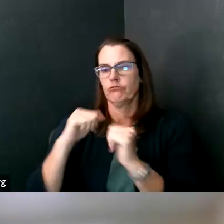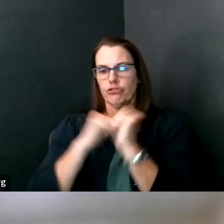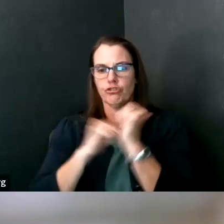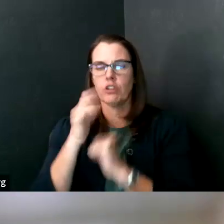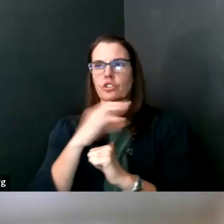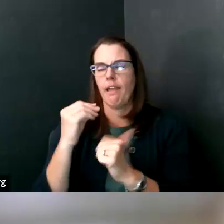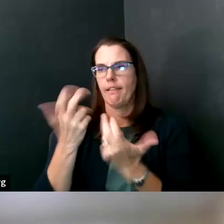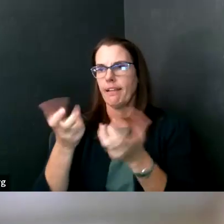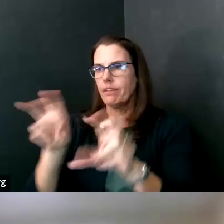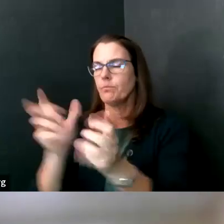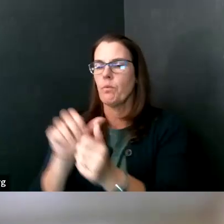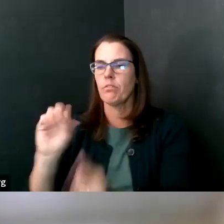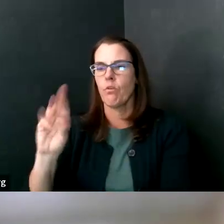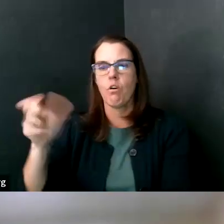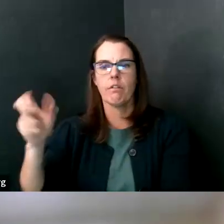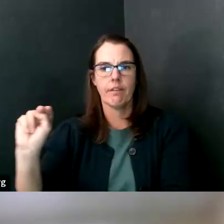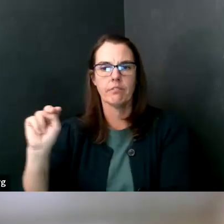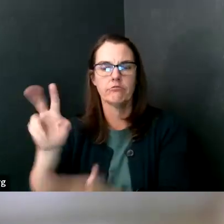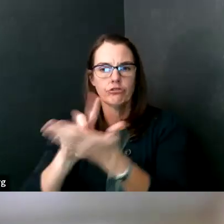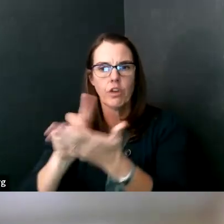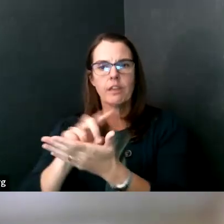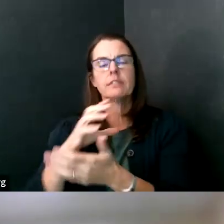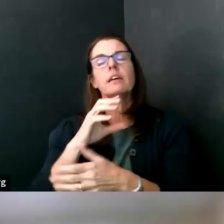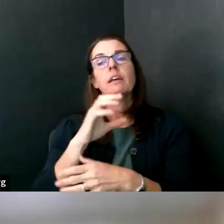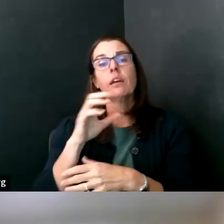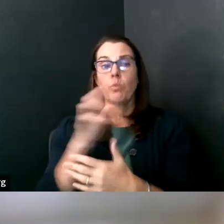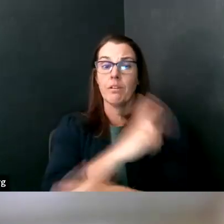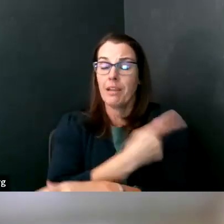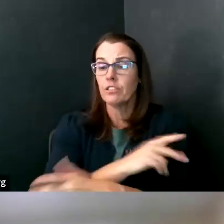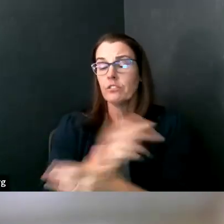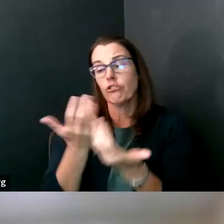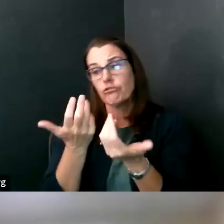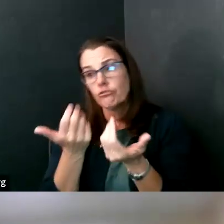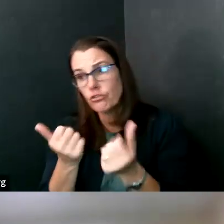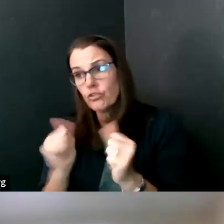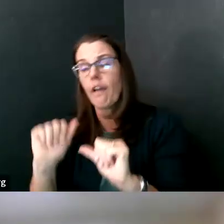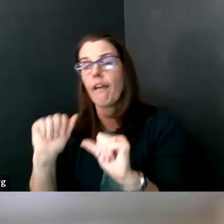drugs and conditions for which patients are desperately waiting for cures and treatment.